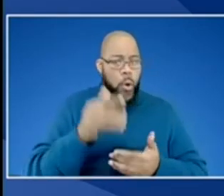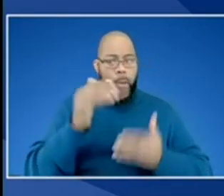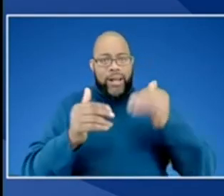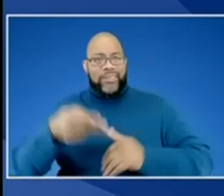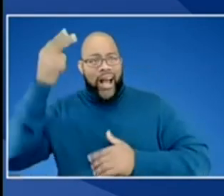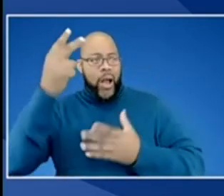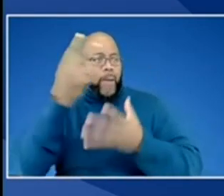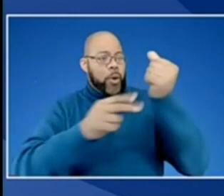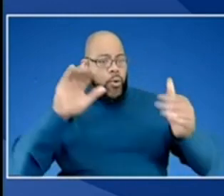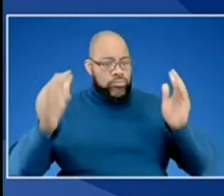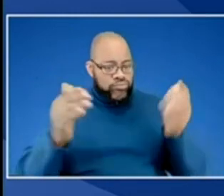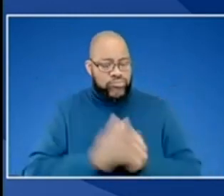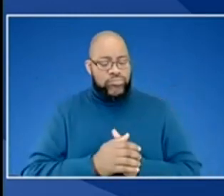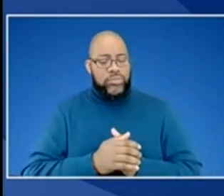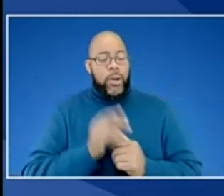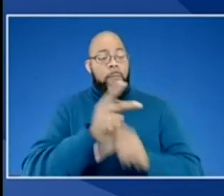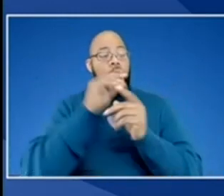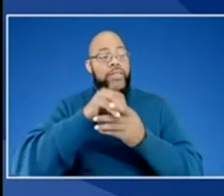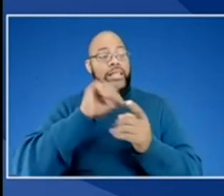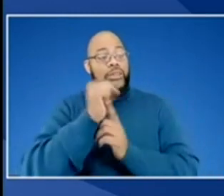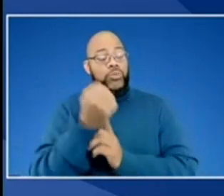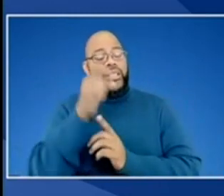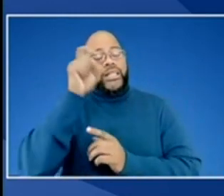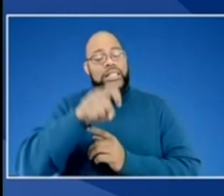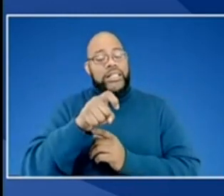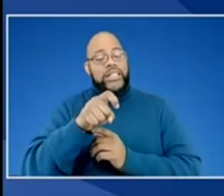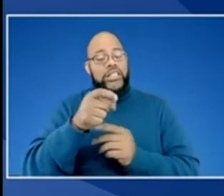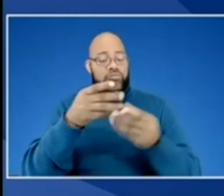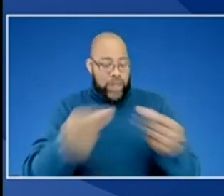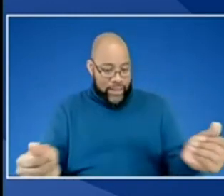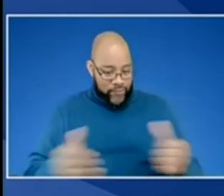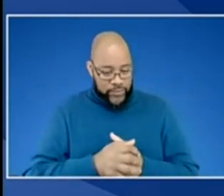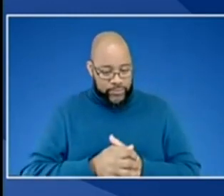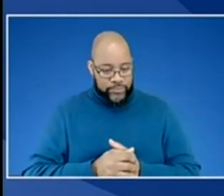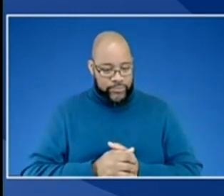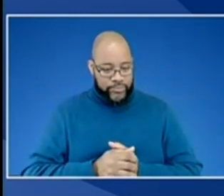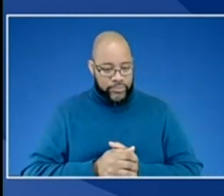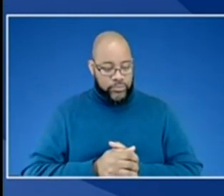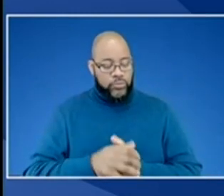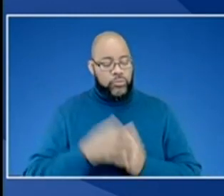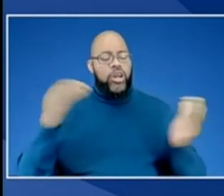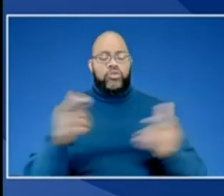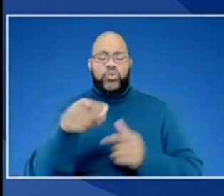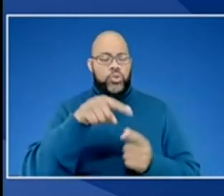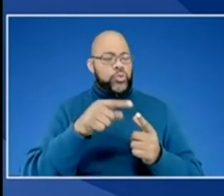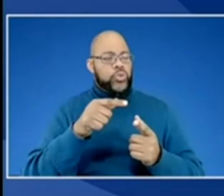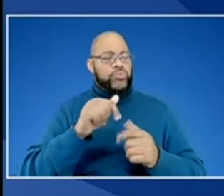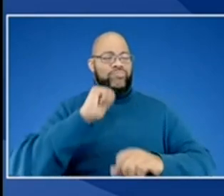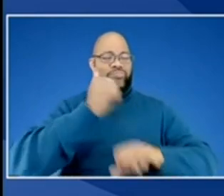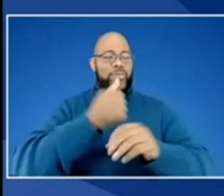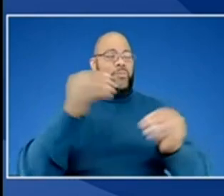Borrowers in these circumstances need and deserve relief, and we urge you to avoid placing any undue limitations on that